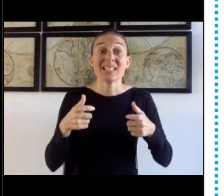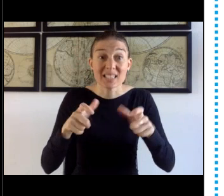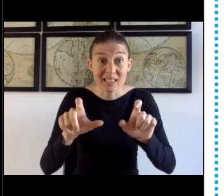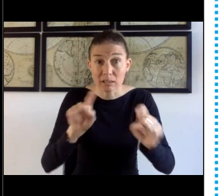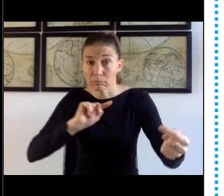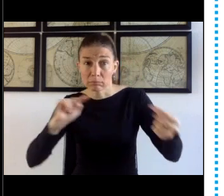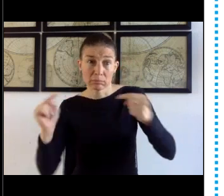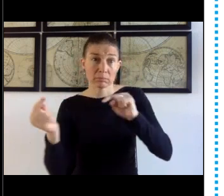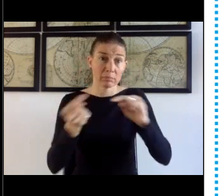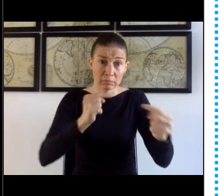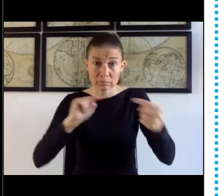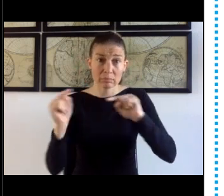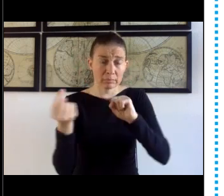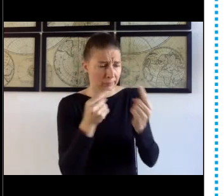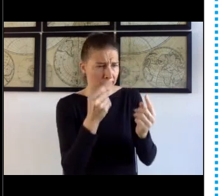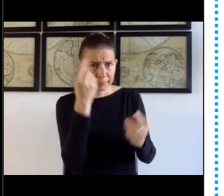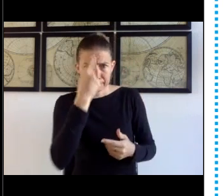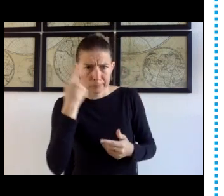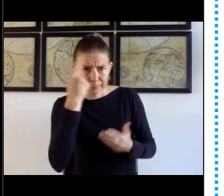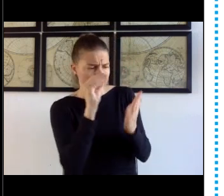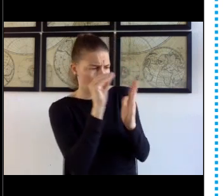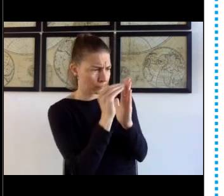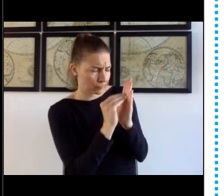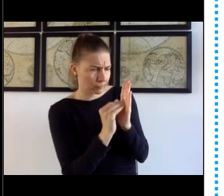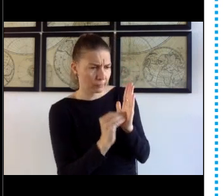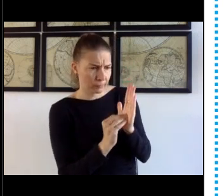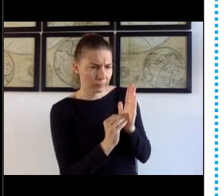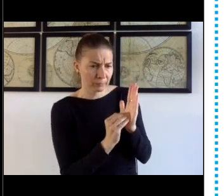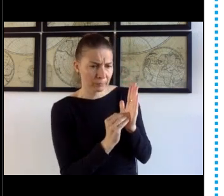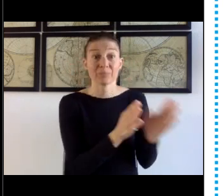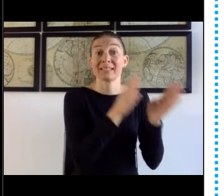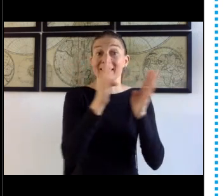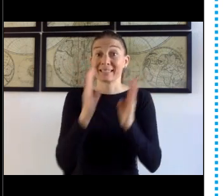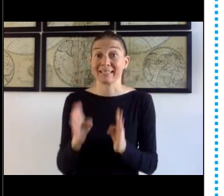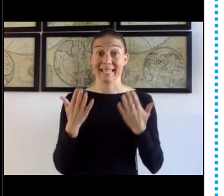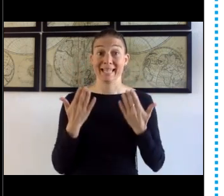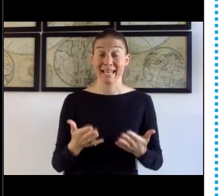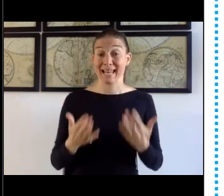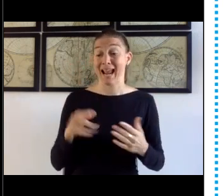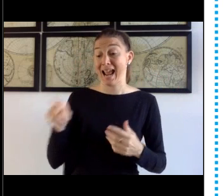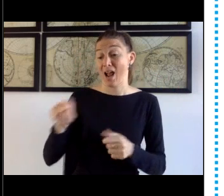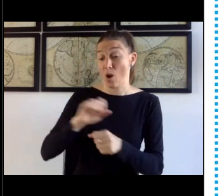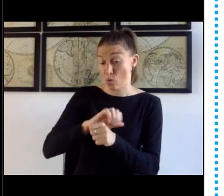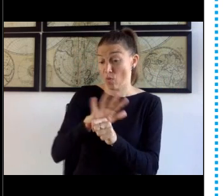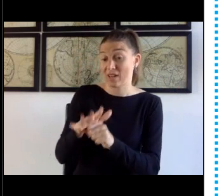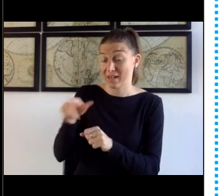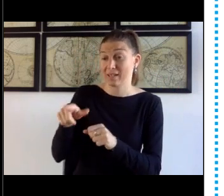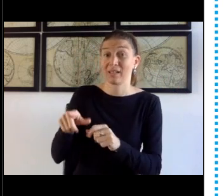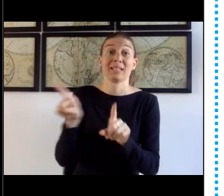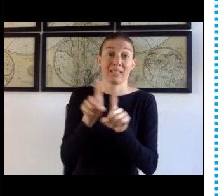such impact on travel as COVID-19 has had, it might can be reflected in the EU regulations.